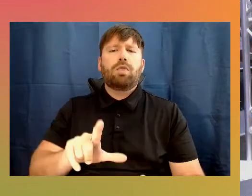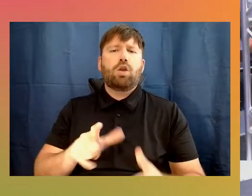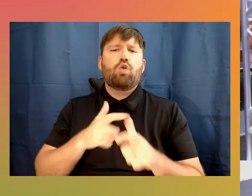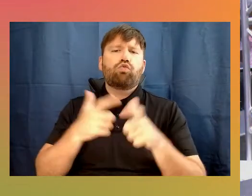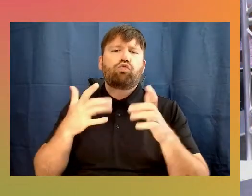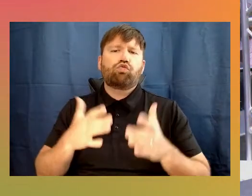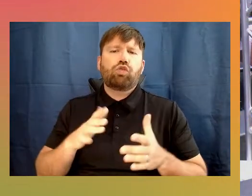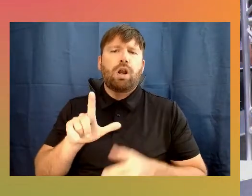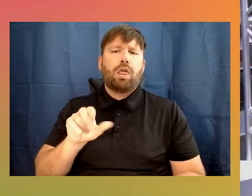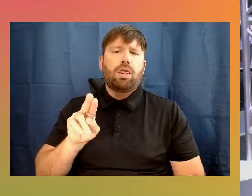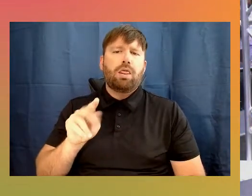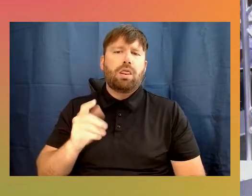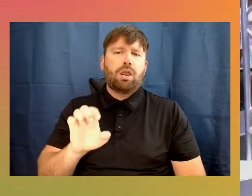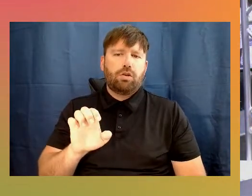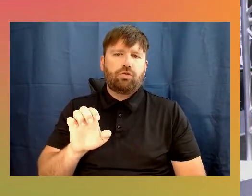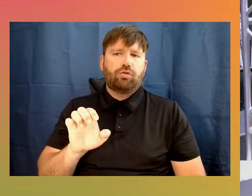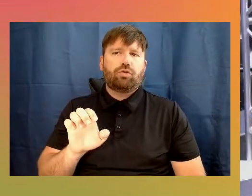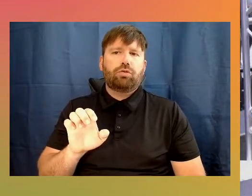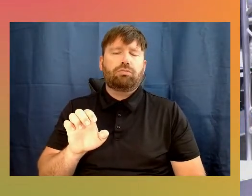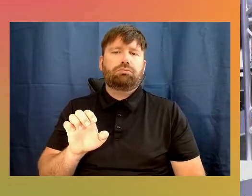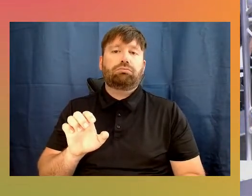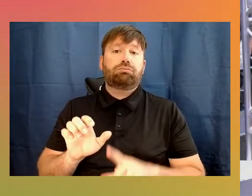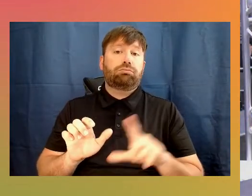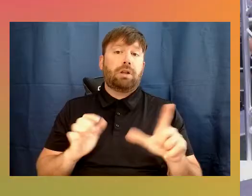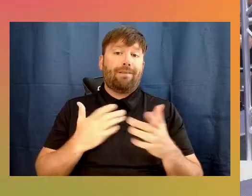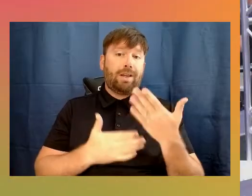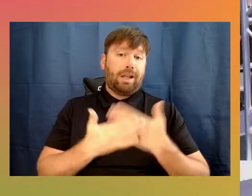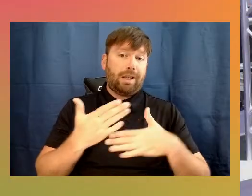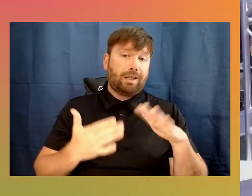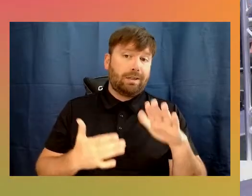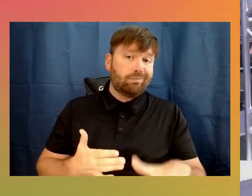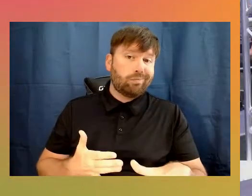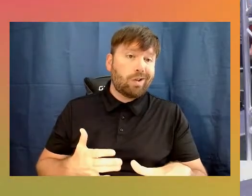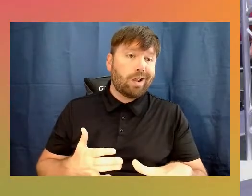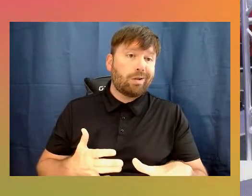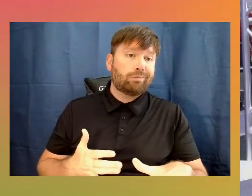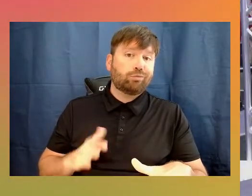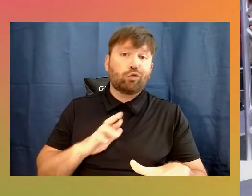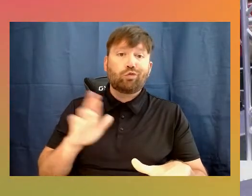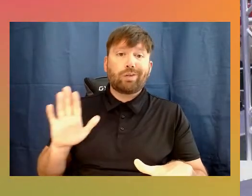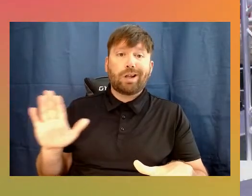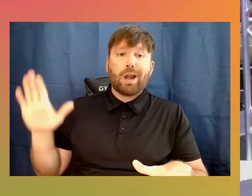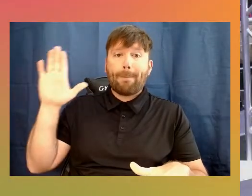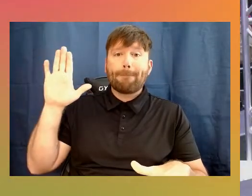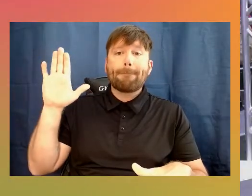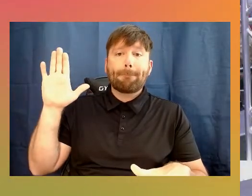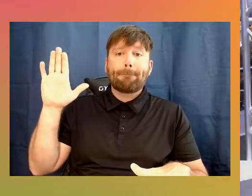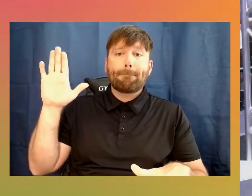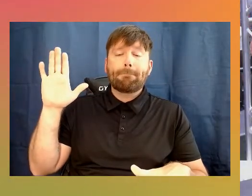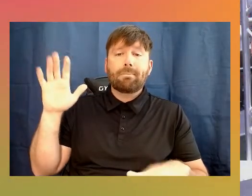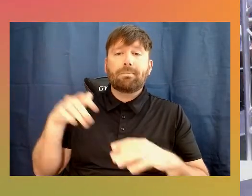WE ARE JUST KIND OF BUILDING. THE LEFT HAND STAYS DOWN.